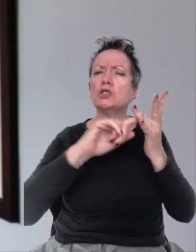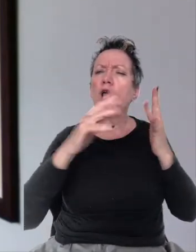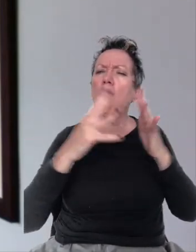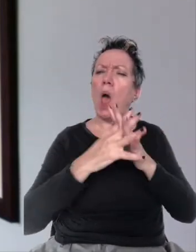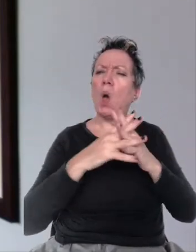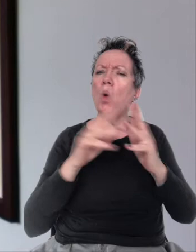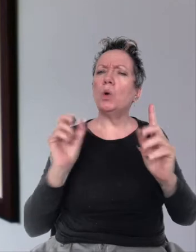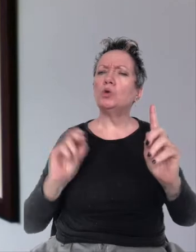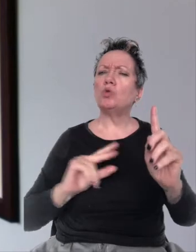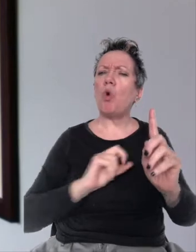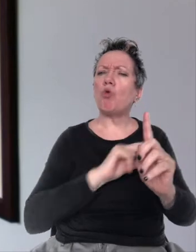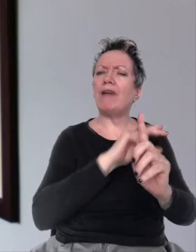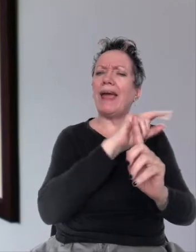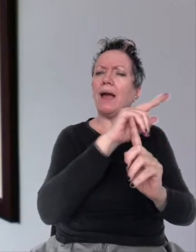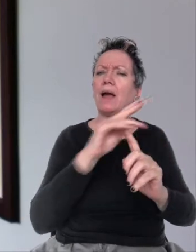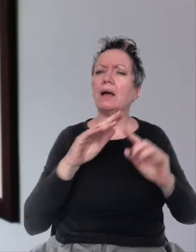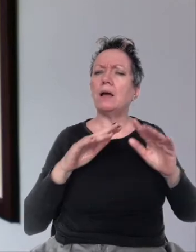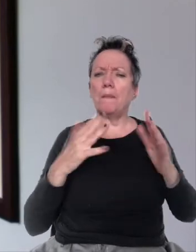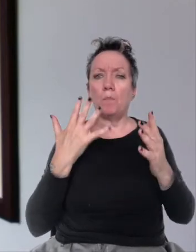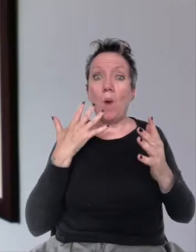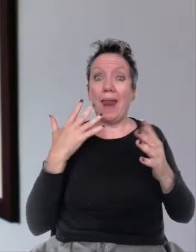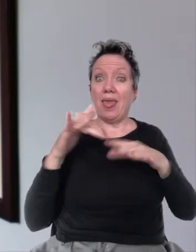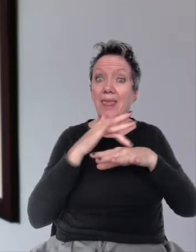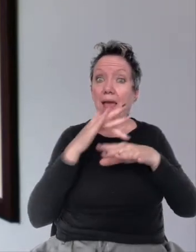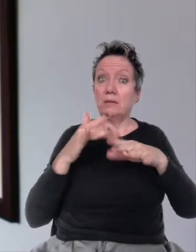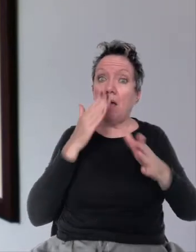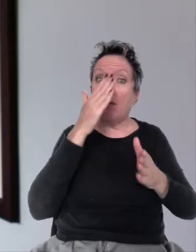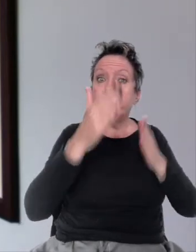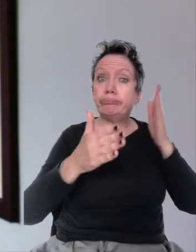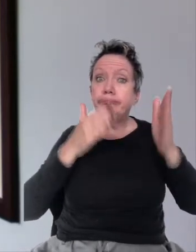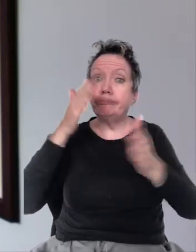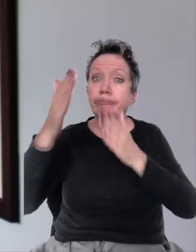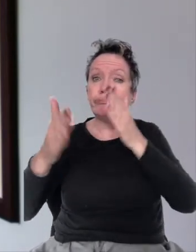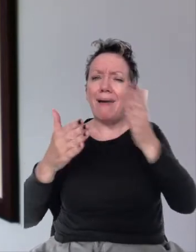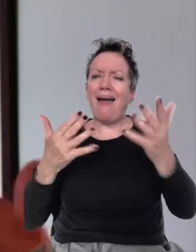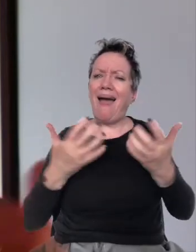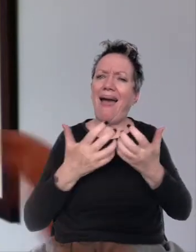Really invest in the time we're spending in places rather than constantly moving